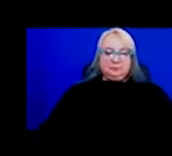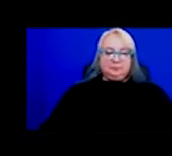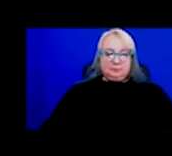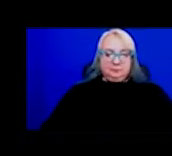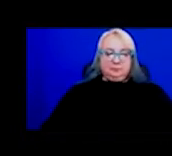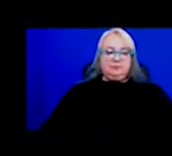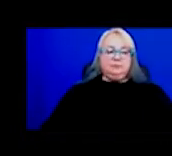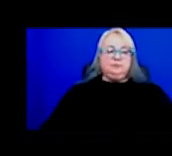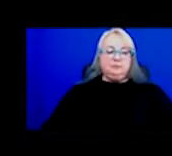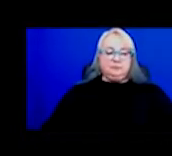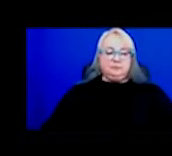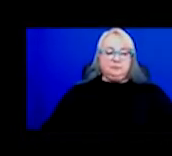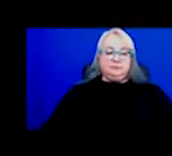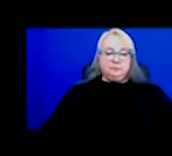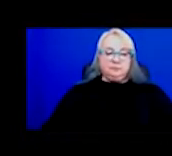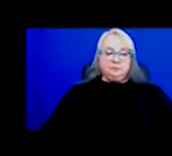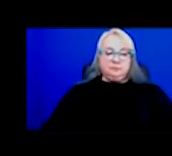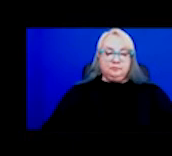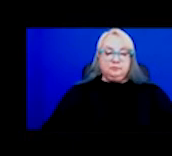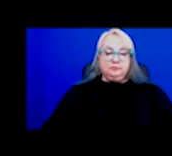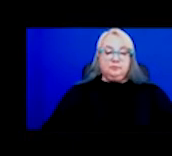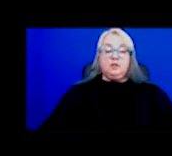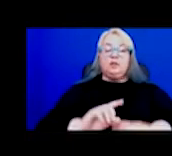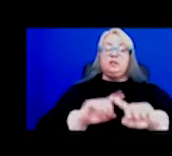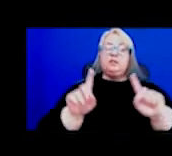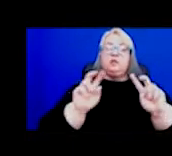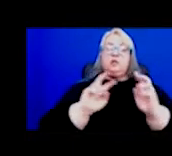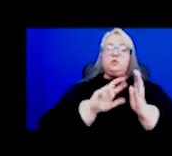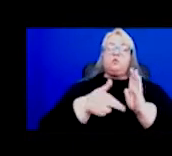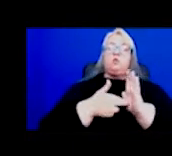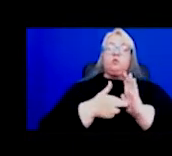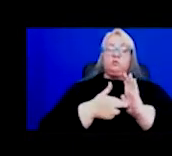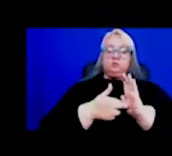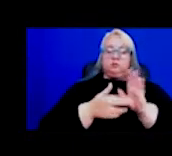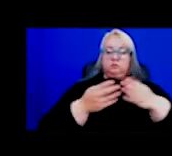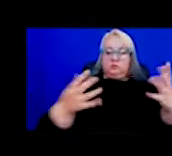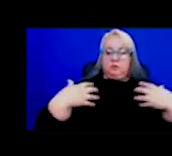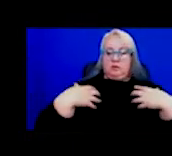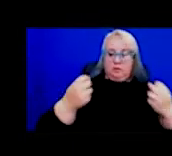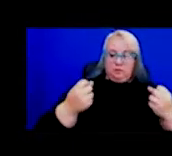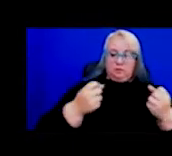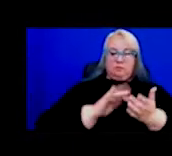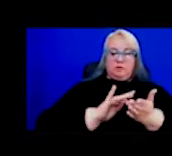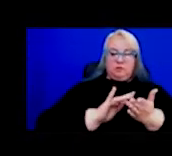it pertains to disability and as Jimmy mentioned, we have our father who passed away more than